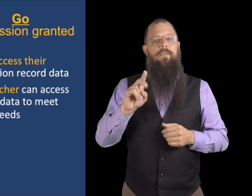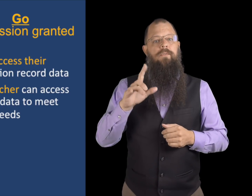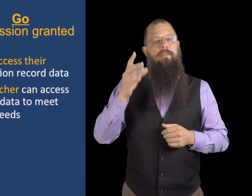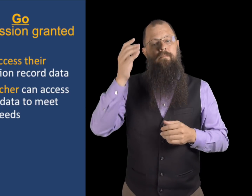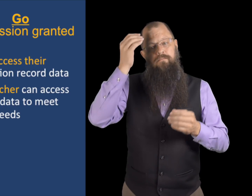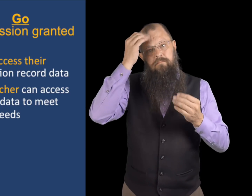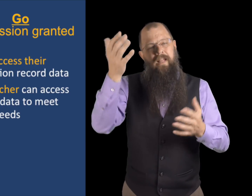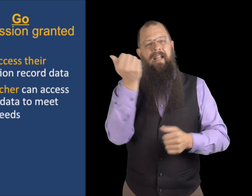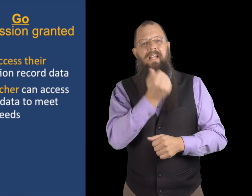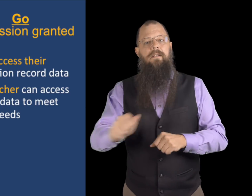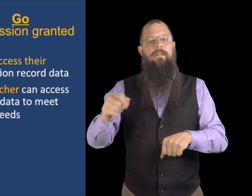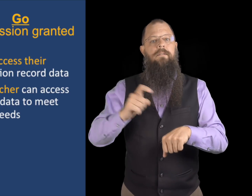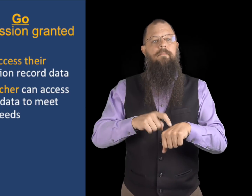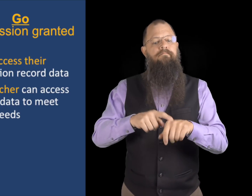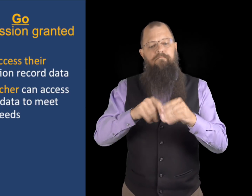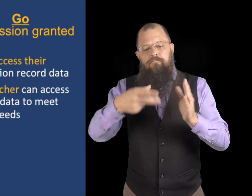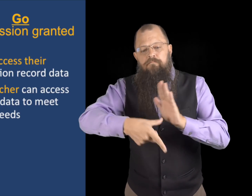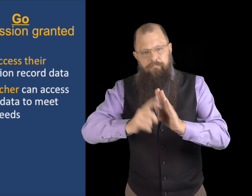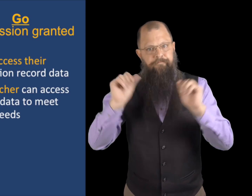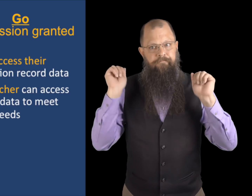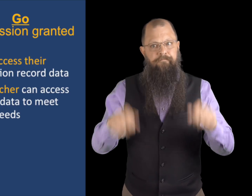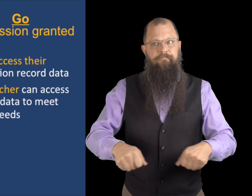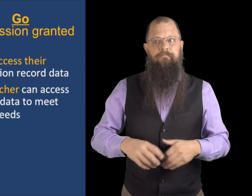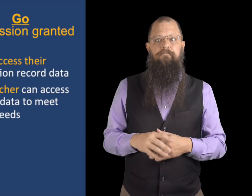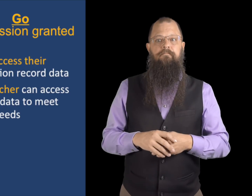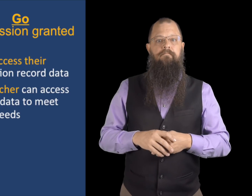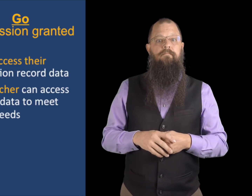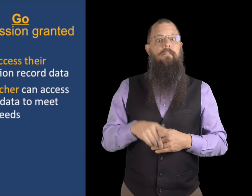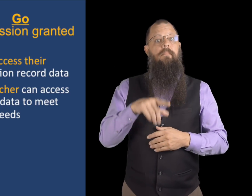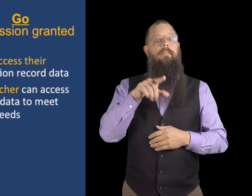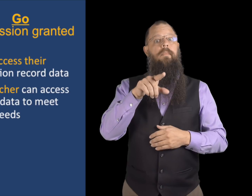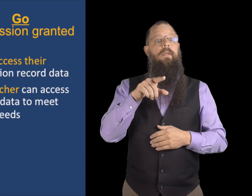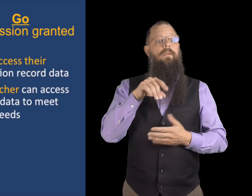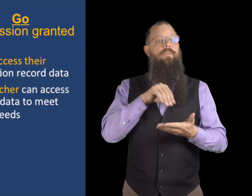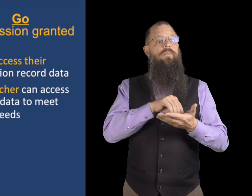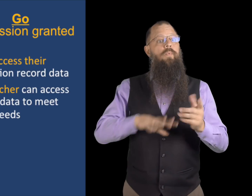educational records and data at any time.